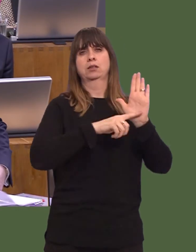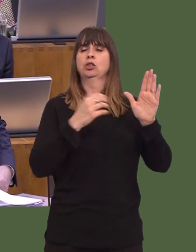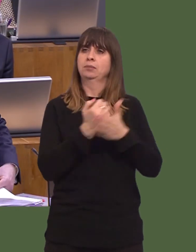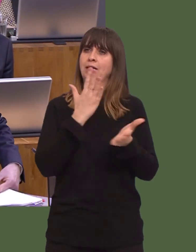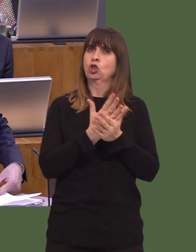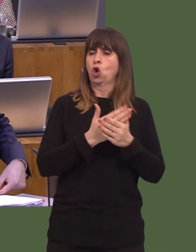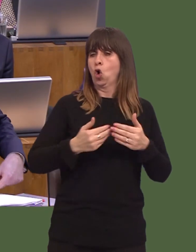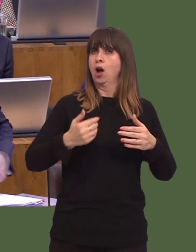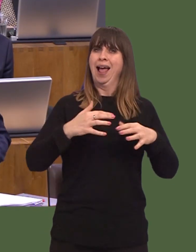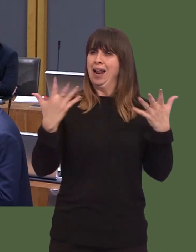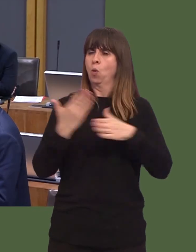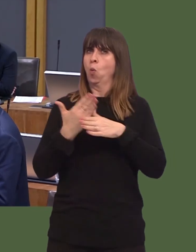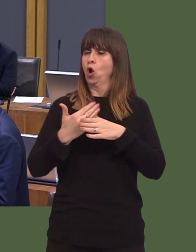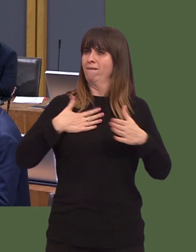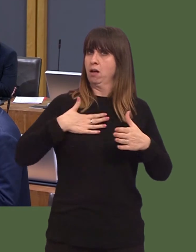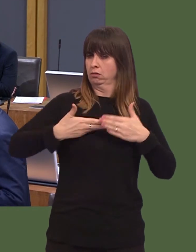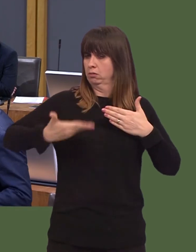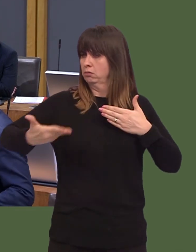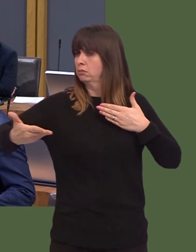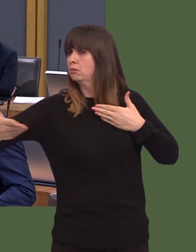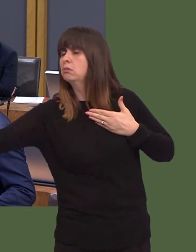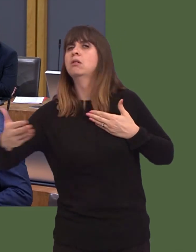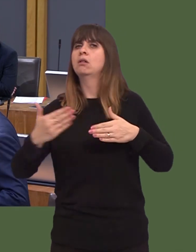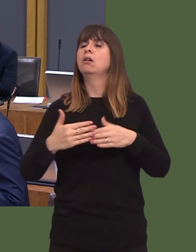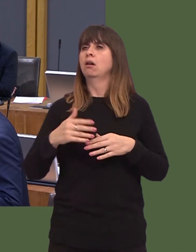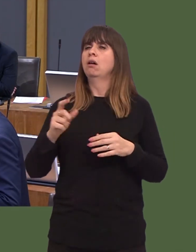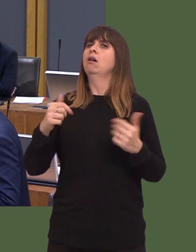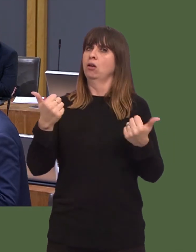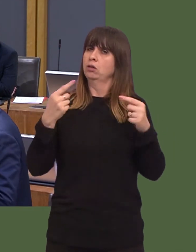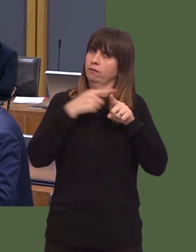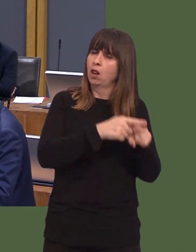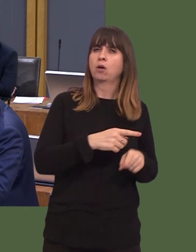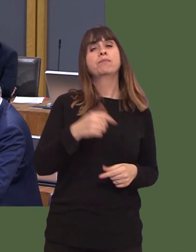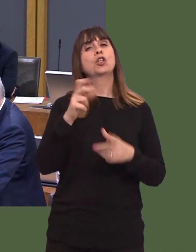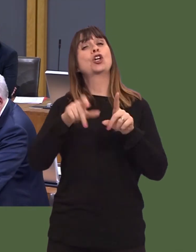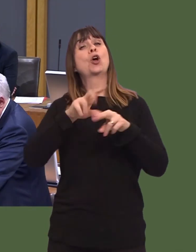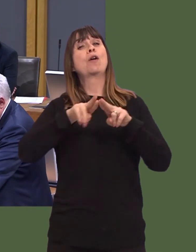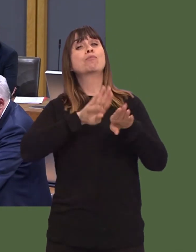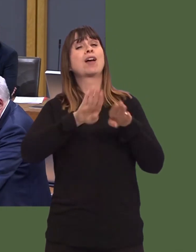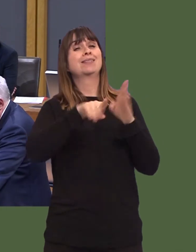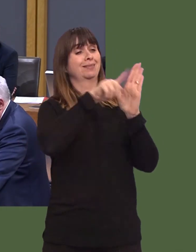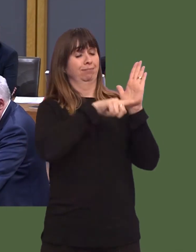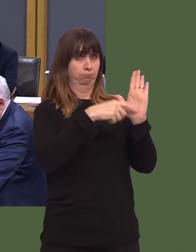Huw Irranca-Davies: I thank the First Minister for that answer. It was heartening to hear of the new code of practice for ethical employment for supply